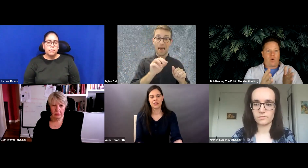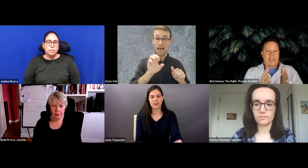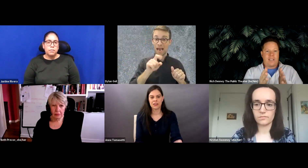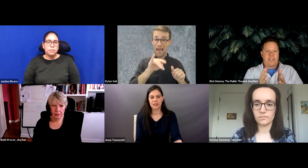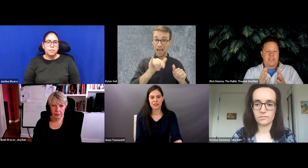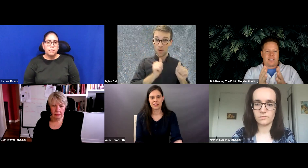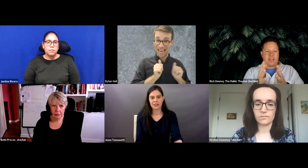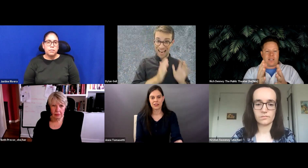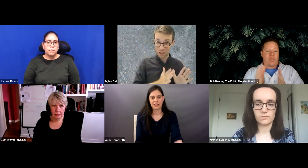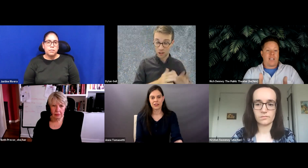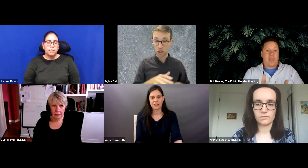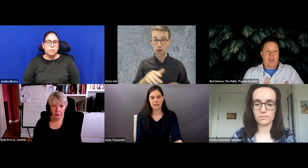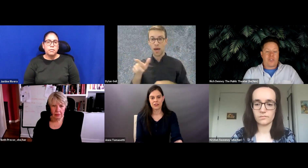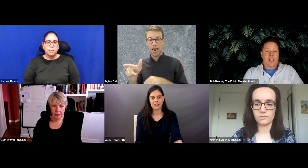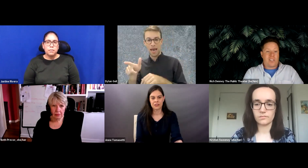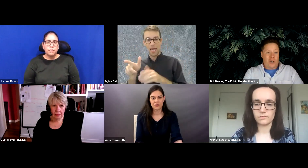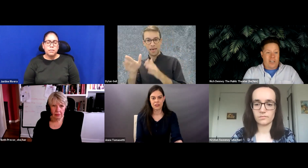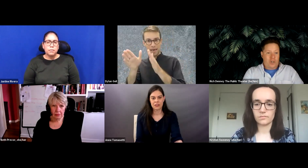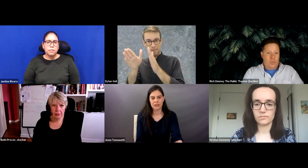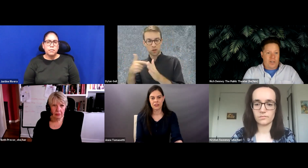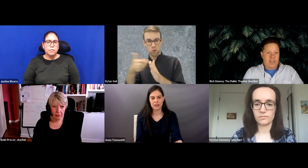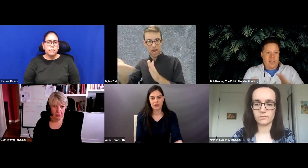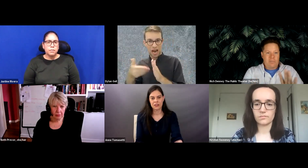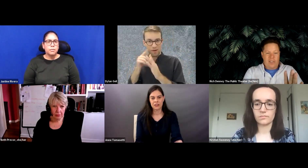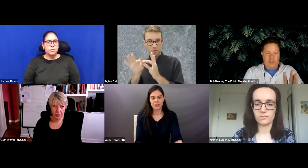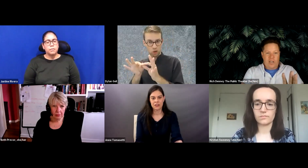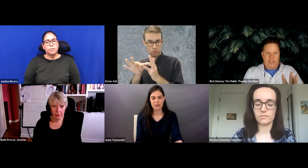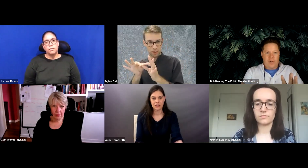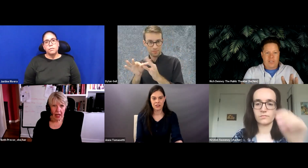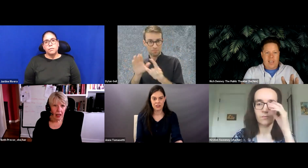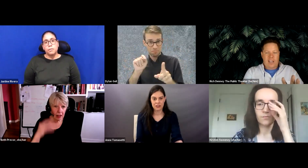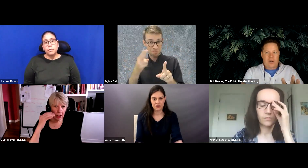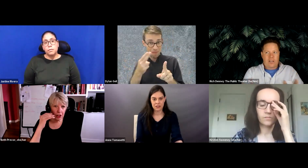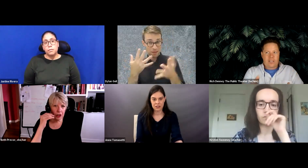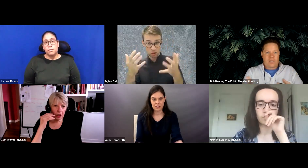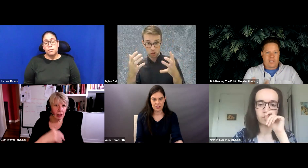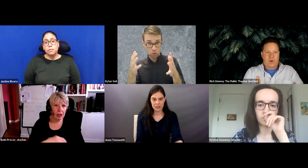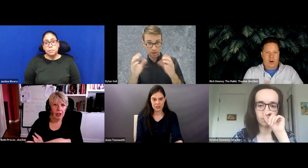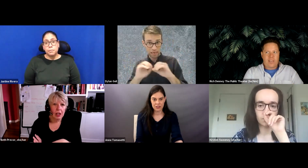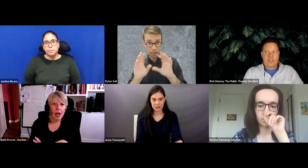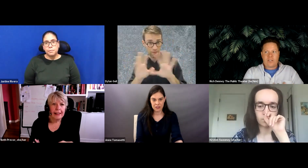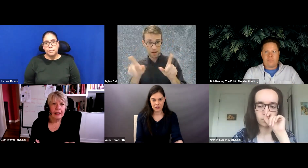what is someone that has been contracted to interpret. Beth, do you want to elaborate that at all? I feel like that's part of the answer.